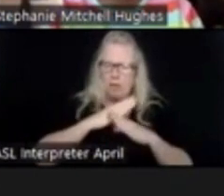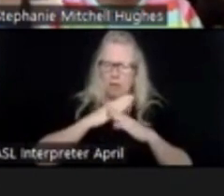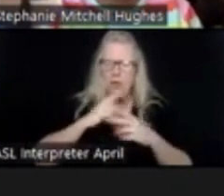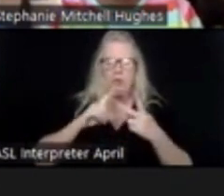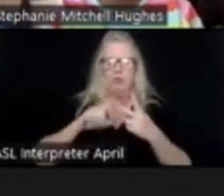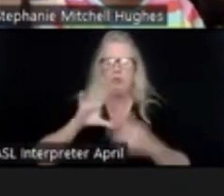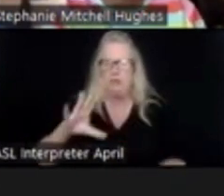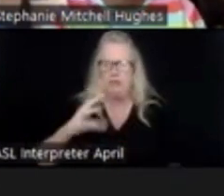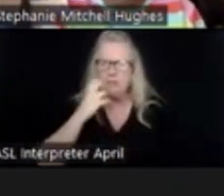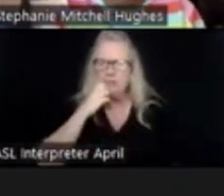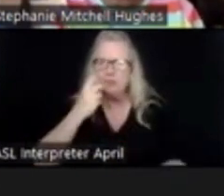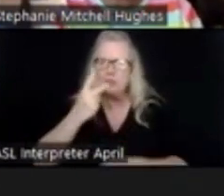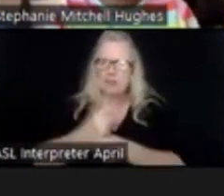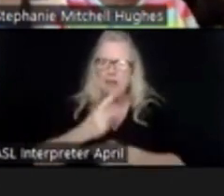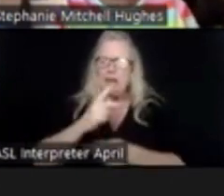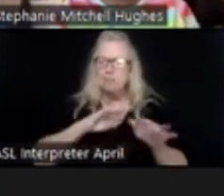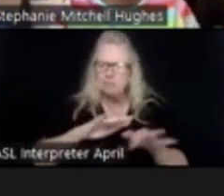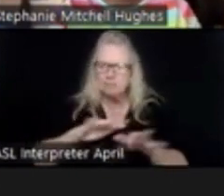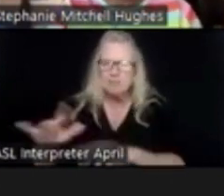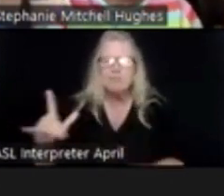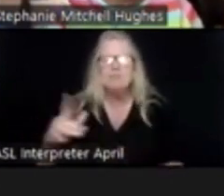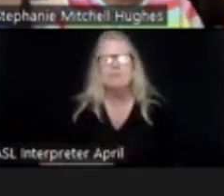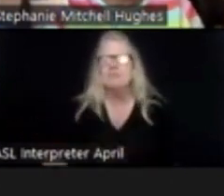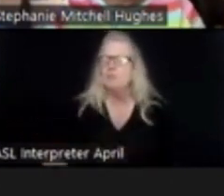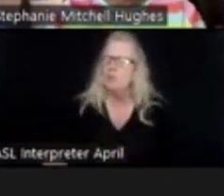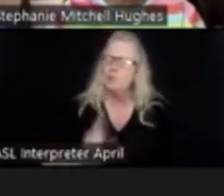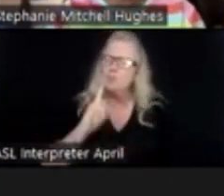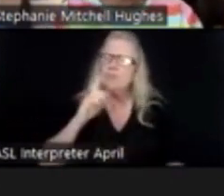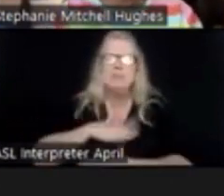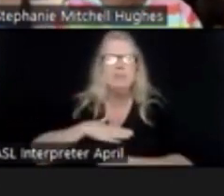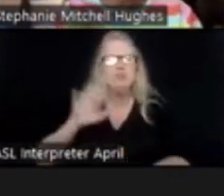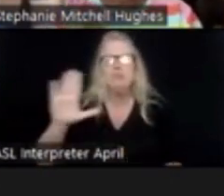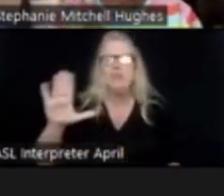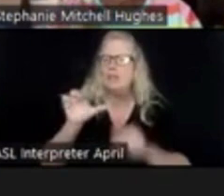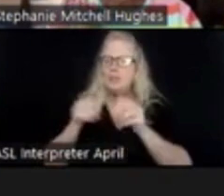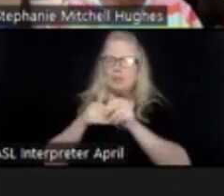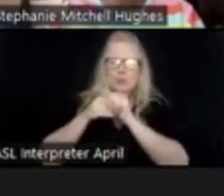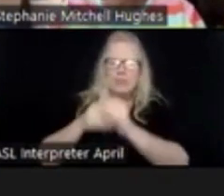FEELS LIKE CARE. REALLY APPRECIATE YOUR CONTINUED LEADERSHIP.